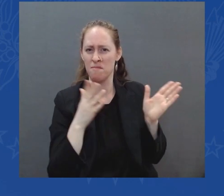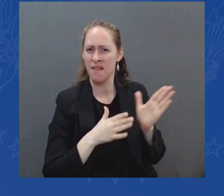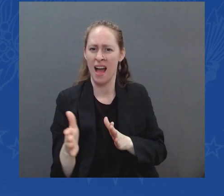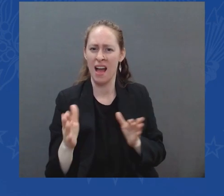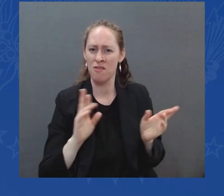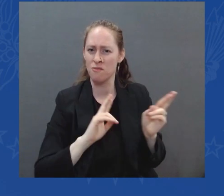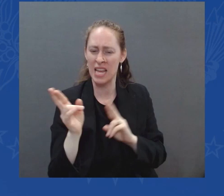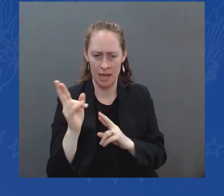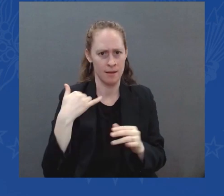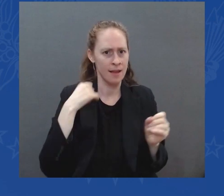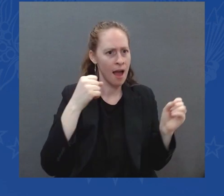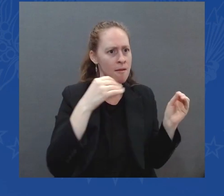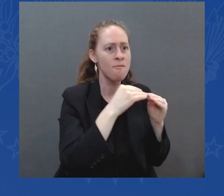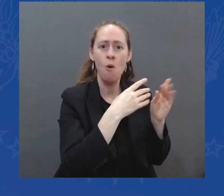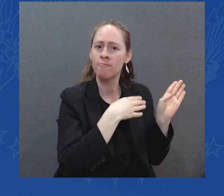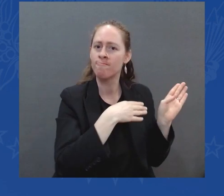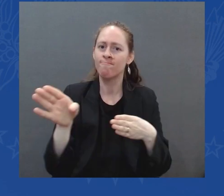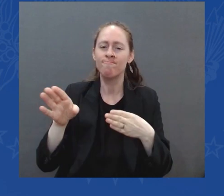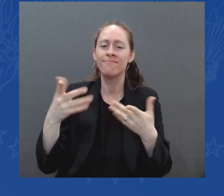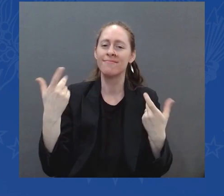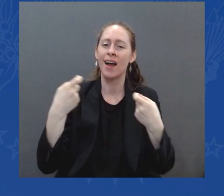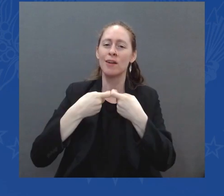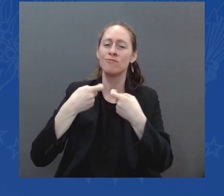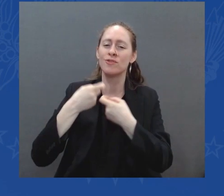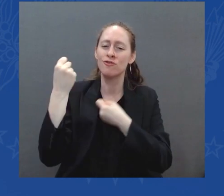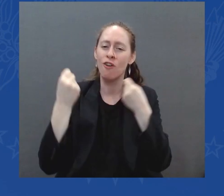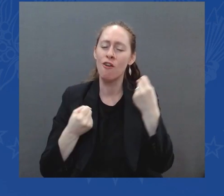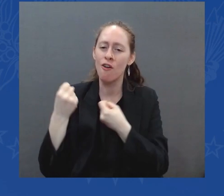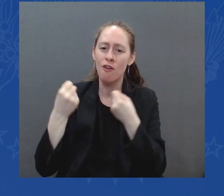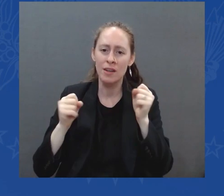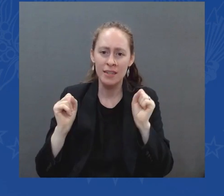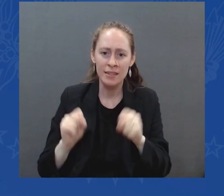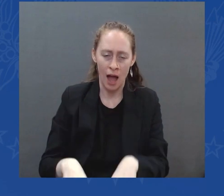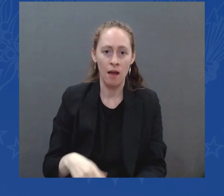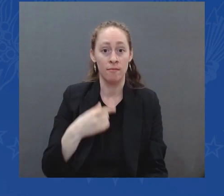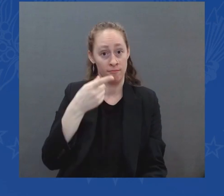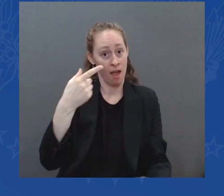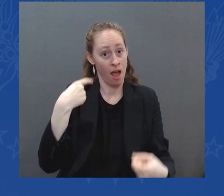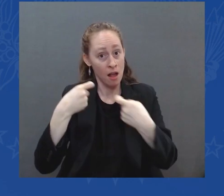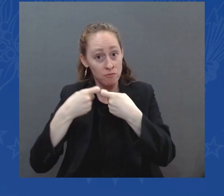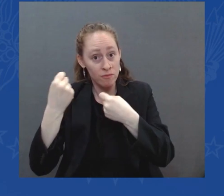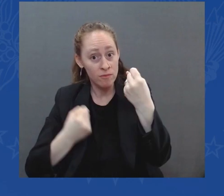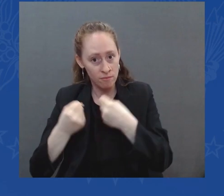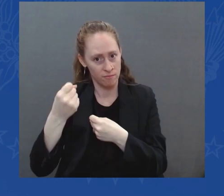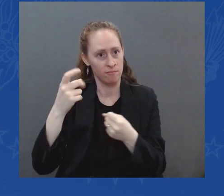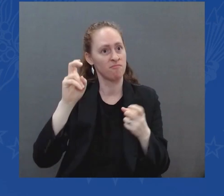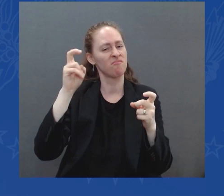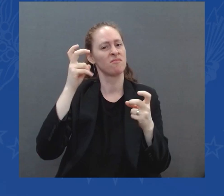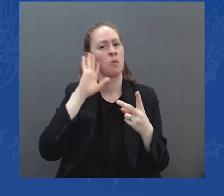a month from not having to pay gas at the pump. If your home is powered by safer, cheaper,